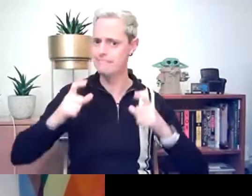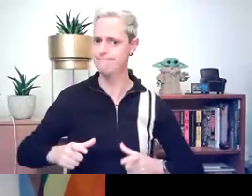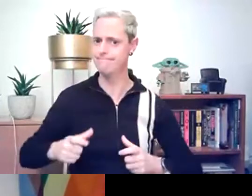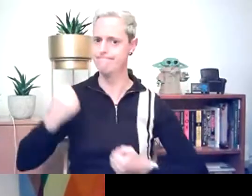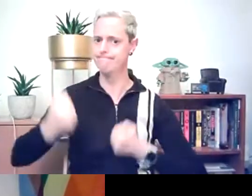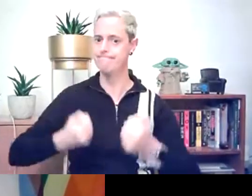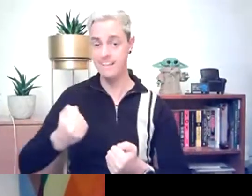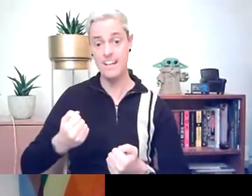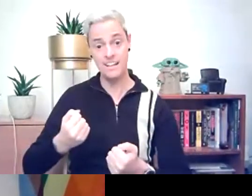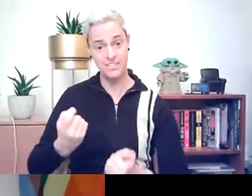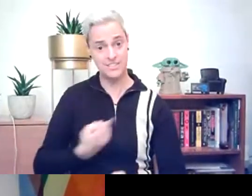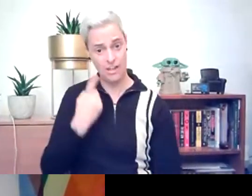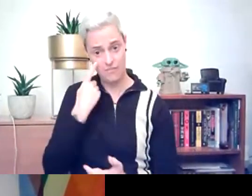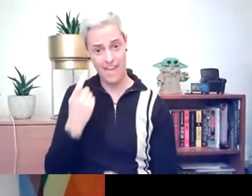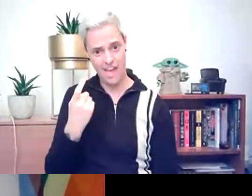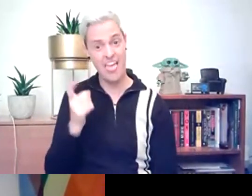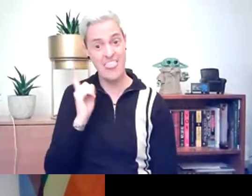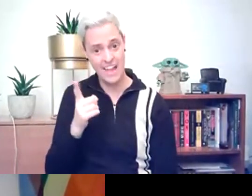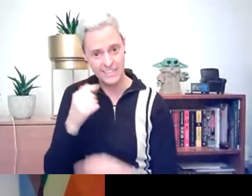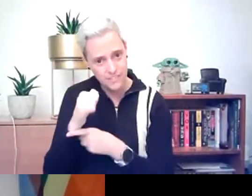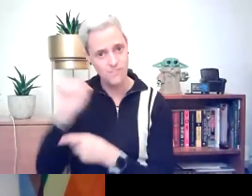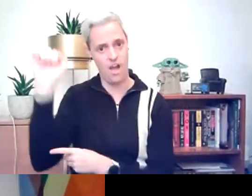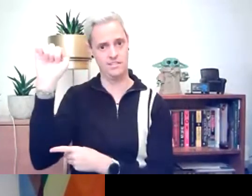18:27:26 It's an act of defiance and an act of resistance.